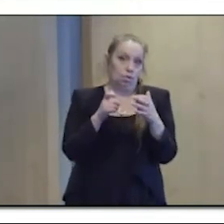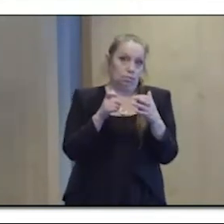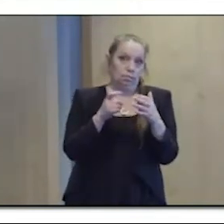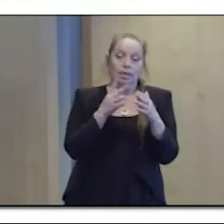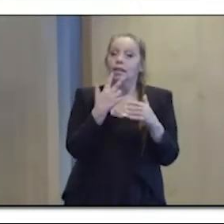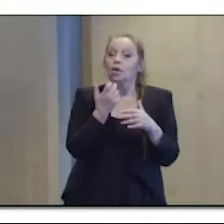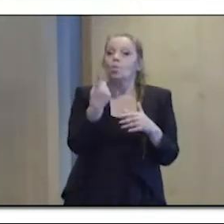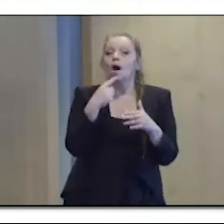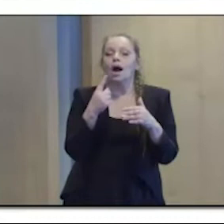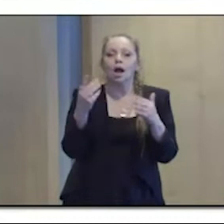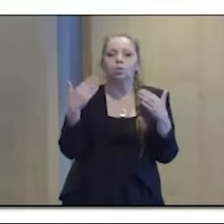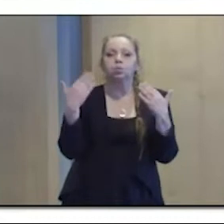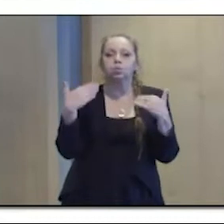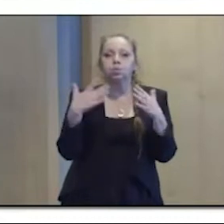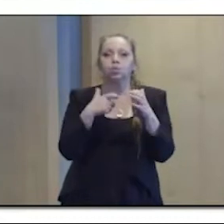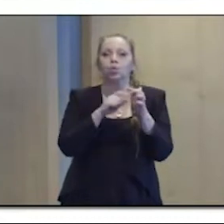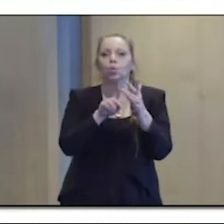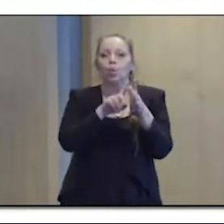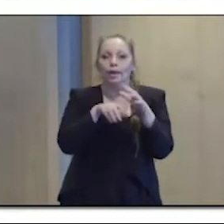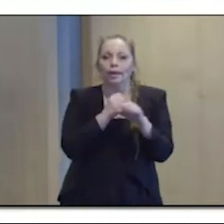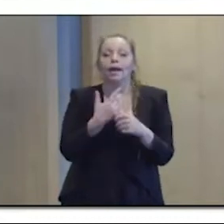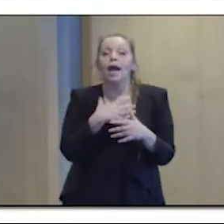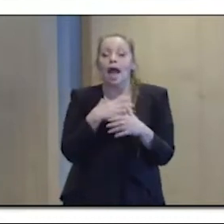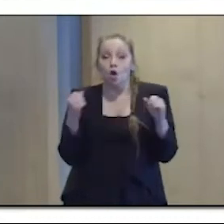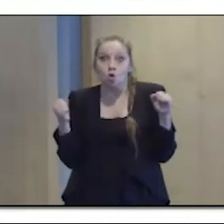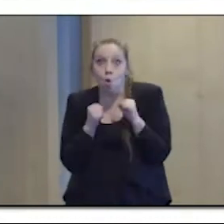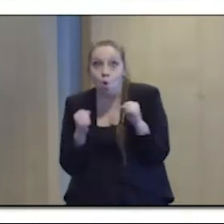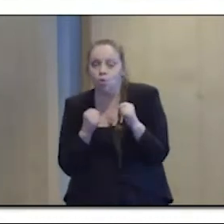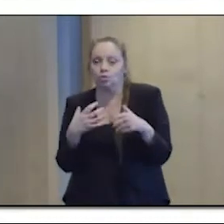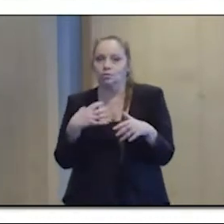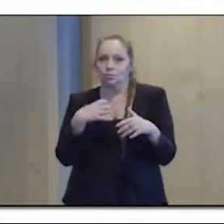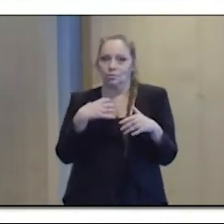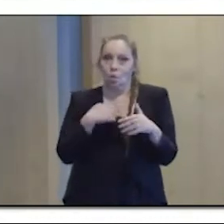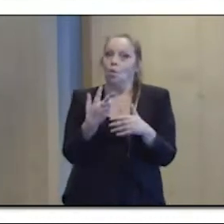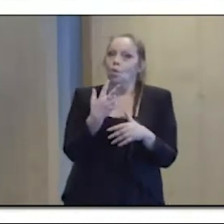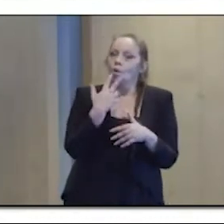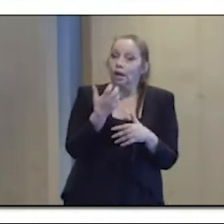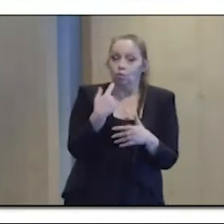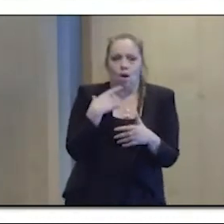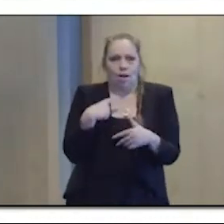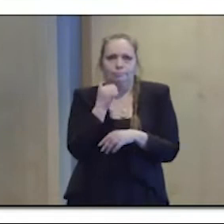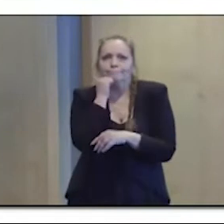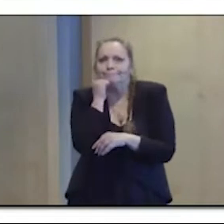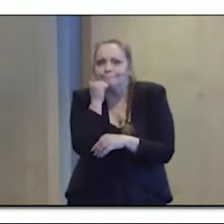cooling and when it's cold we use more electricity for heating. And I used a dog and a cat just in